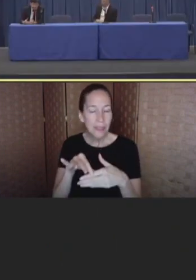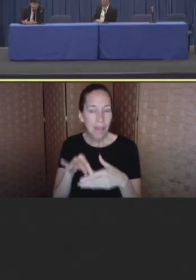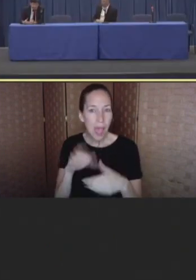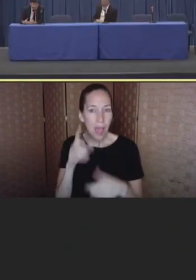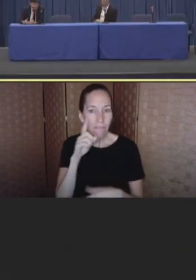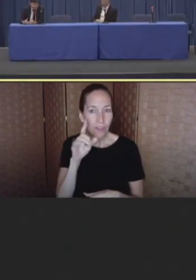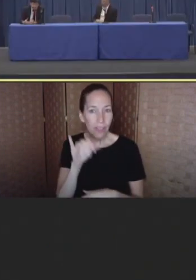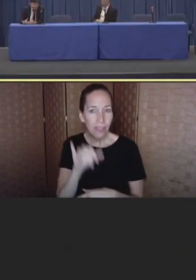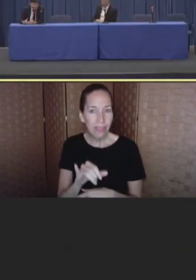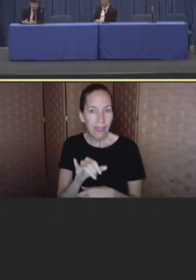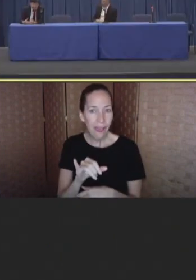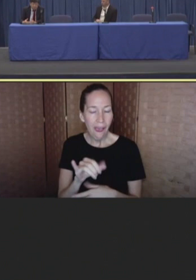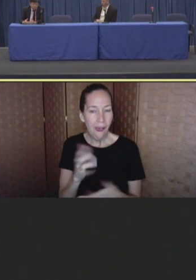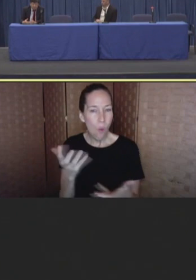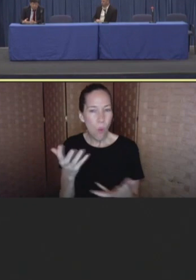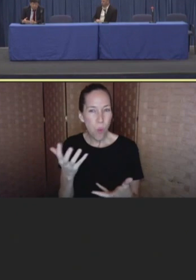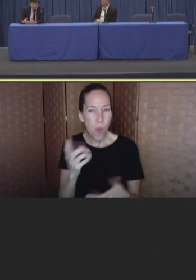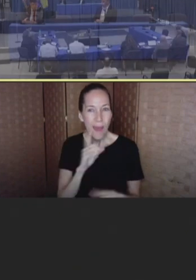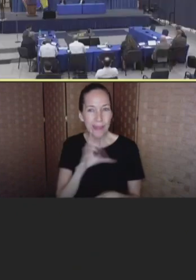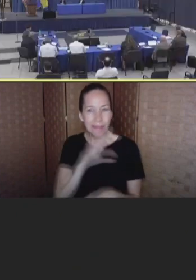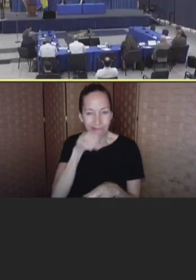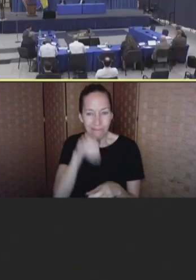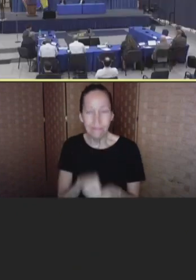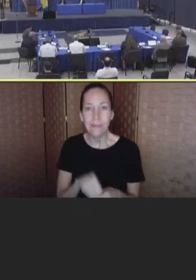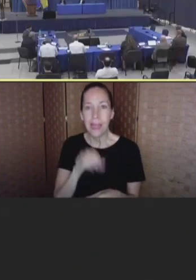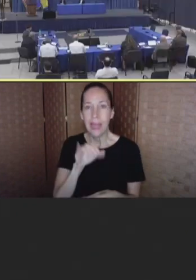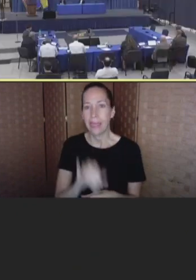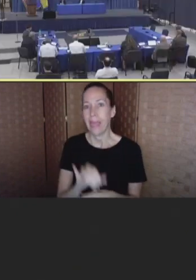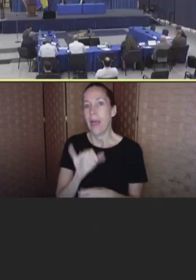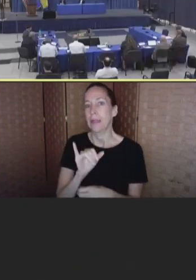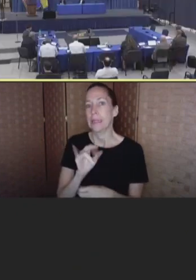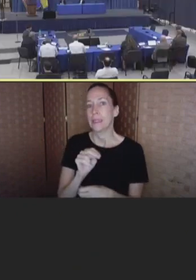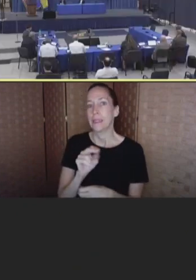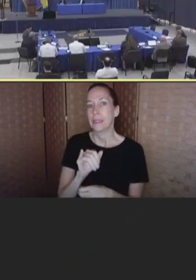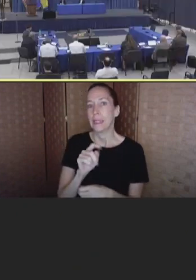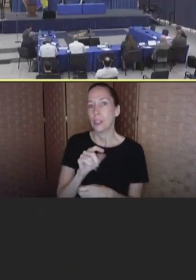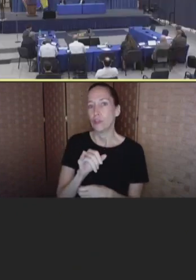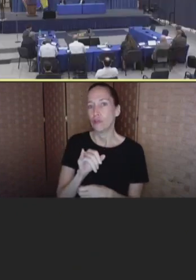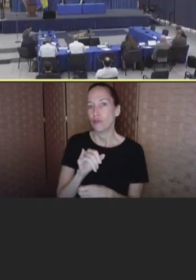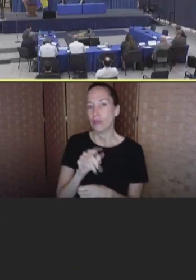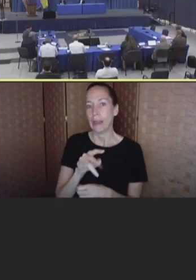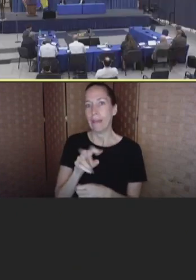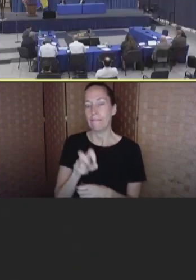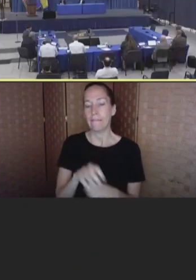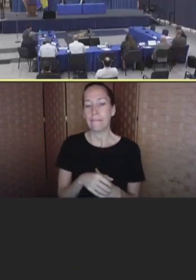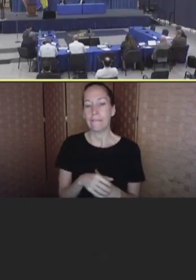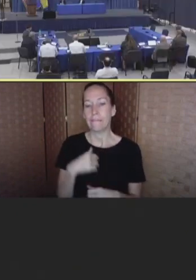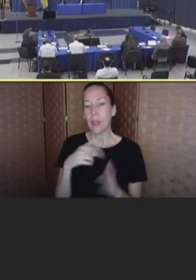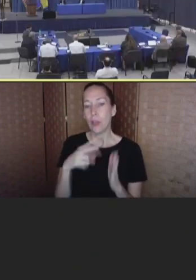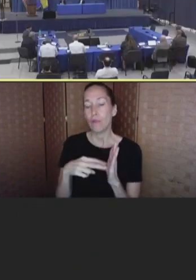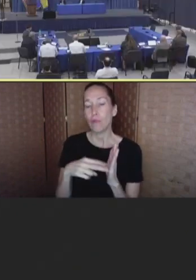I guess I read the New York Times article recently in terms of the challenges that kind